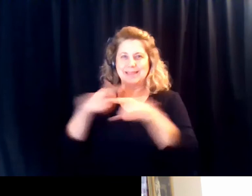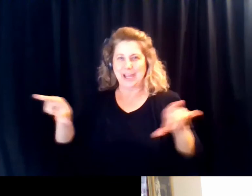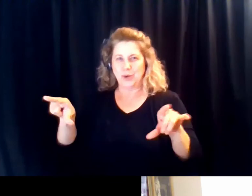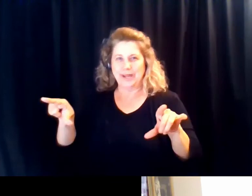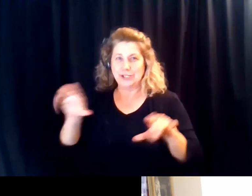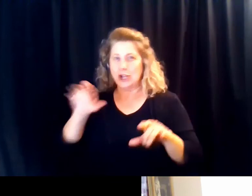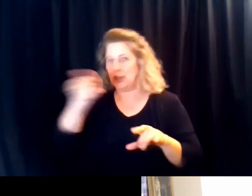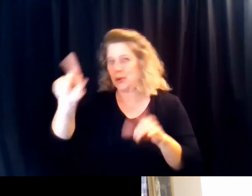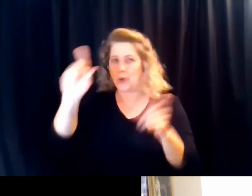Judith Heumann: So,